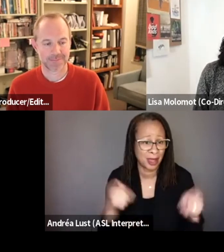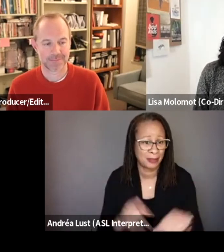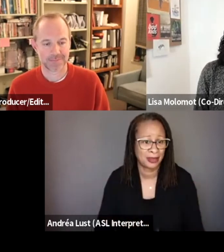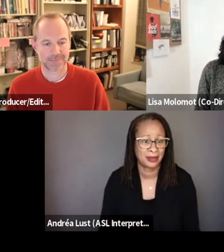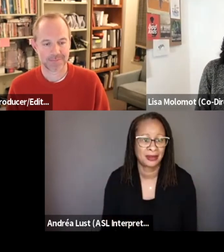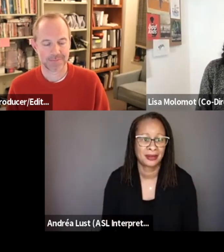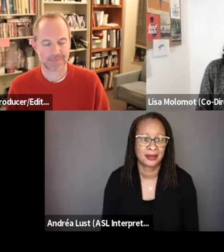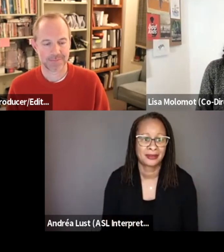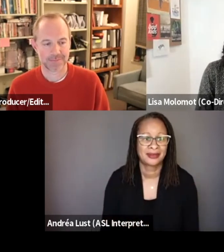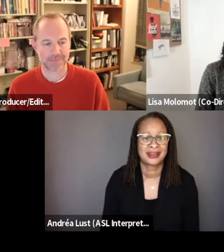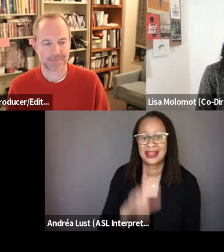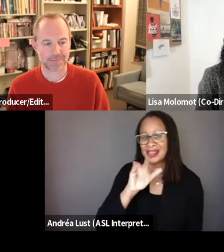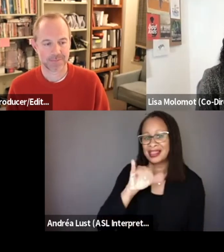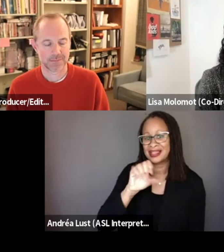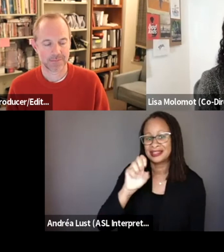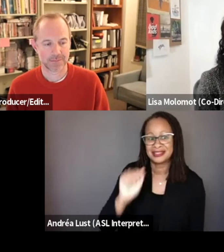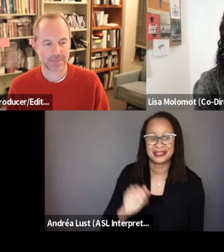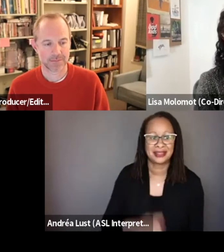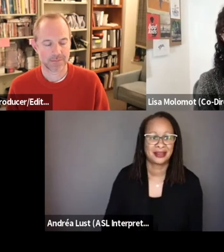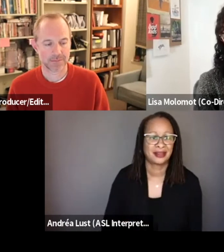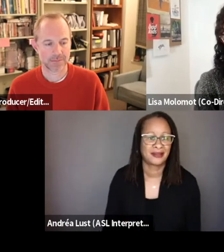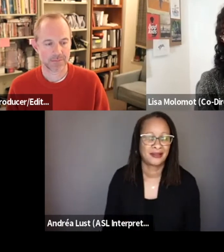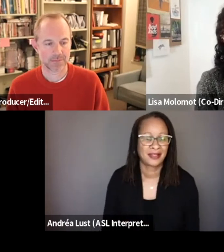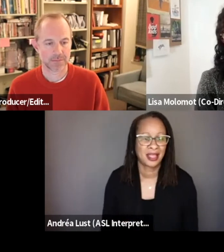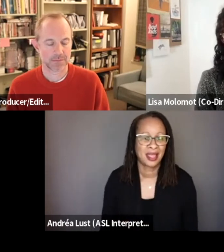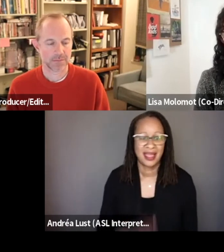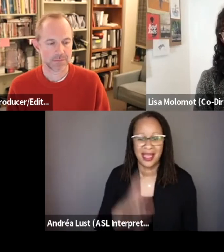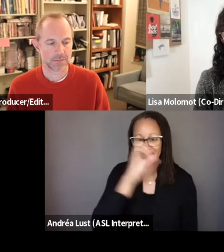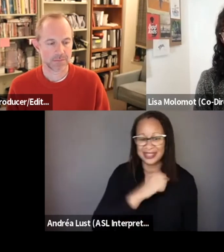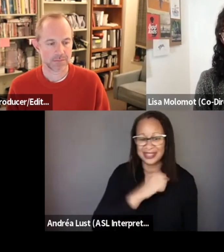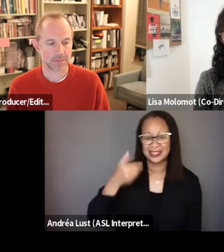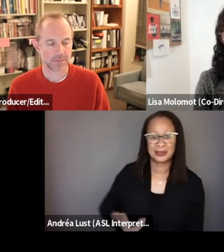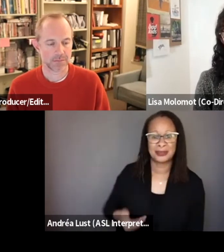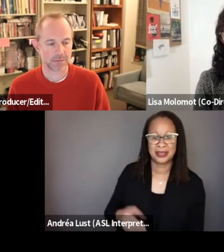Well, I guess I'm the one to answer that question. Yeah, it's a big question.